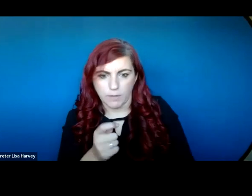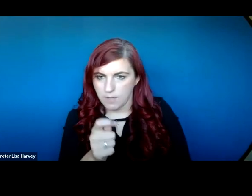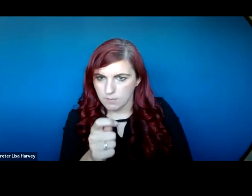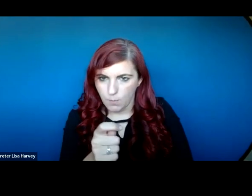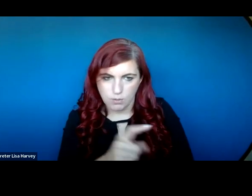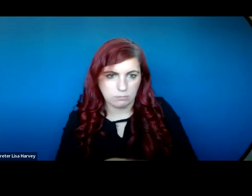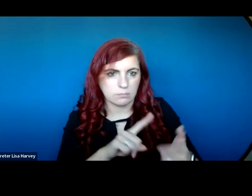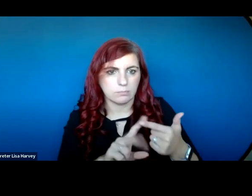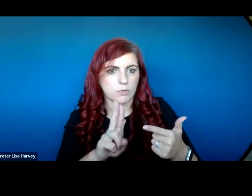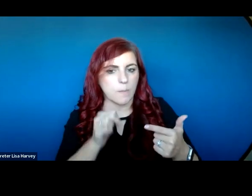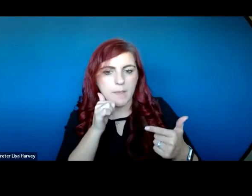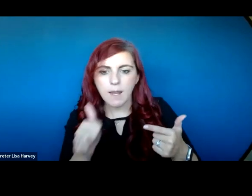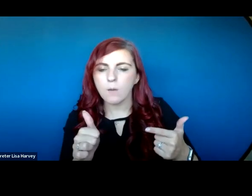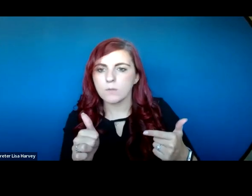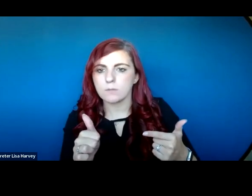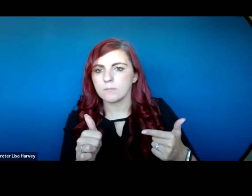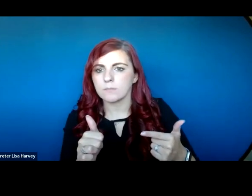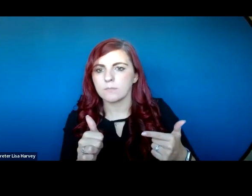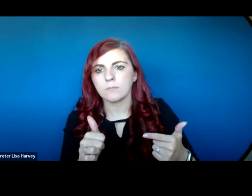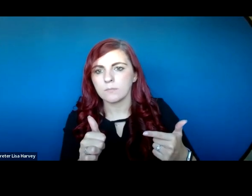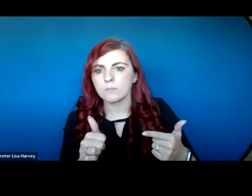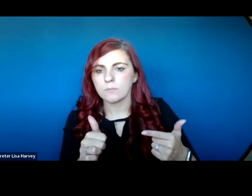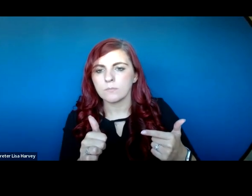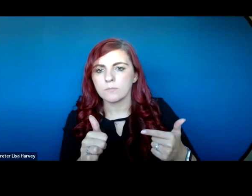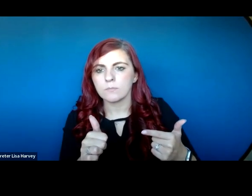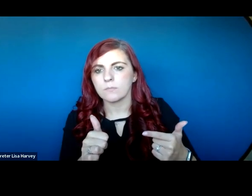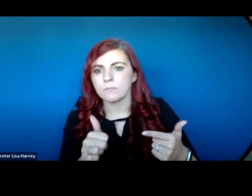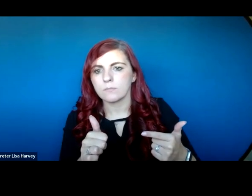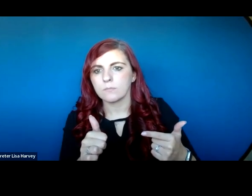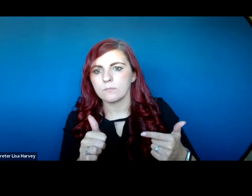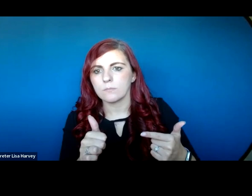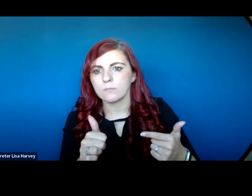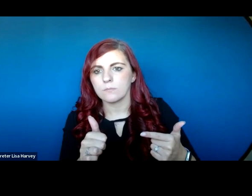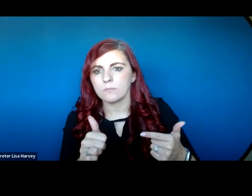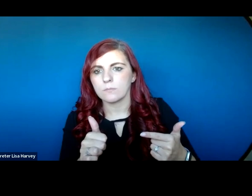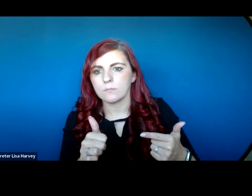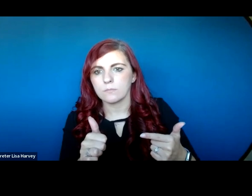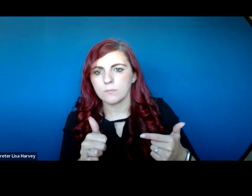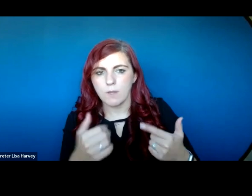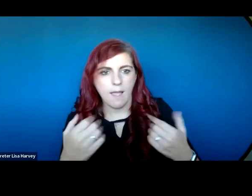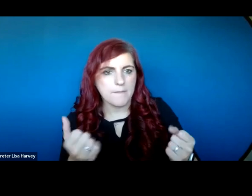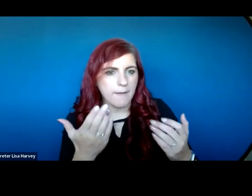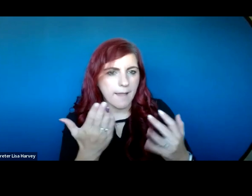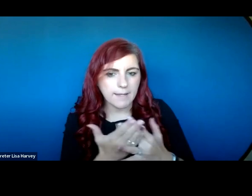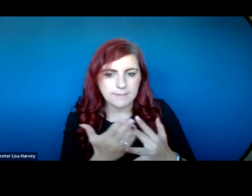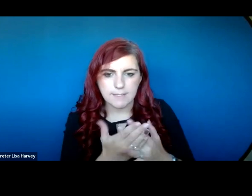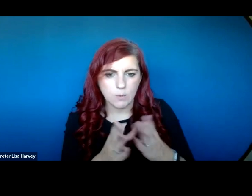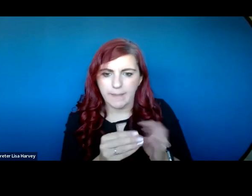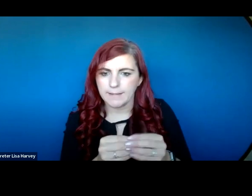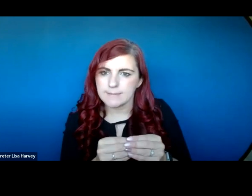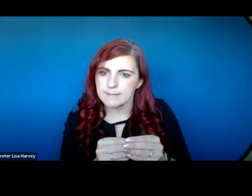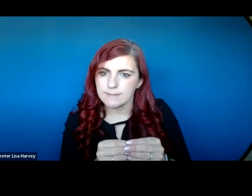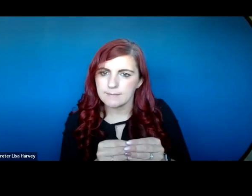We should be allowed to go down and to have access to things, libraries,